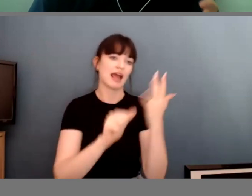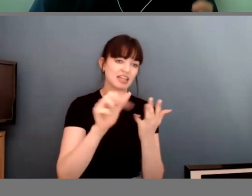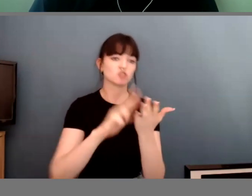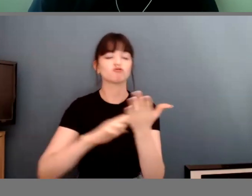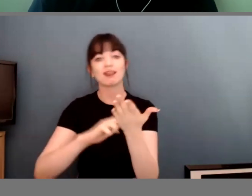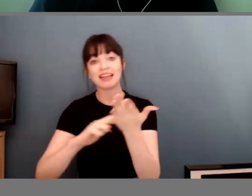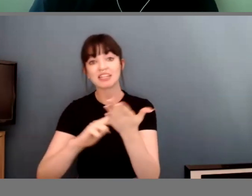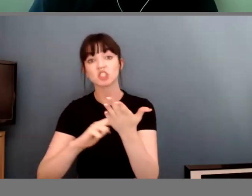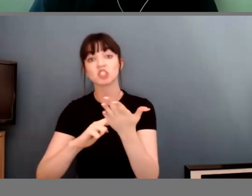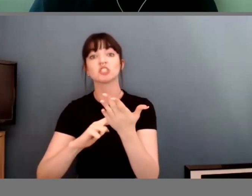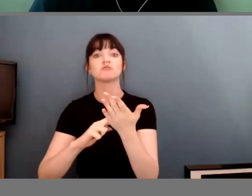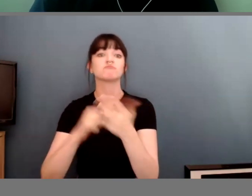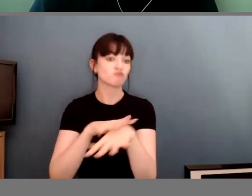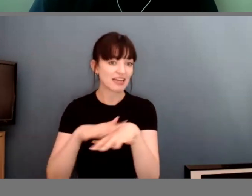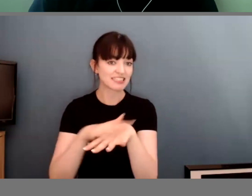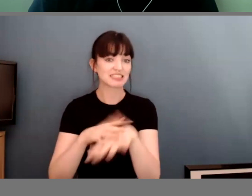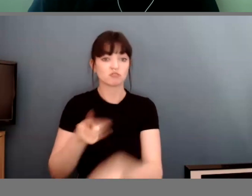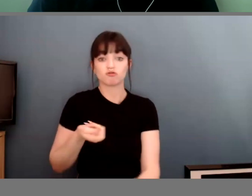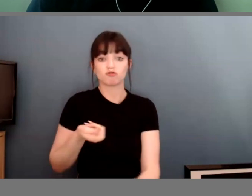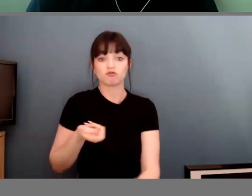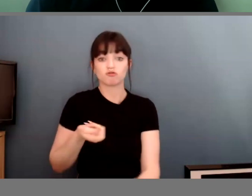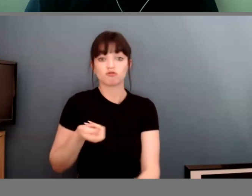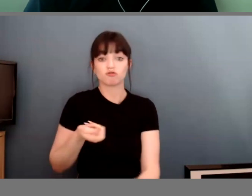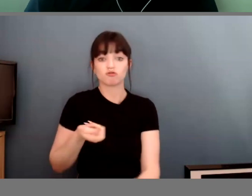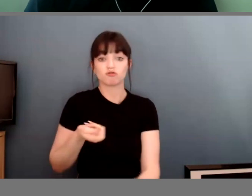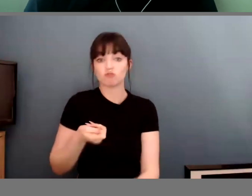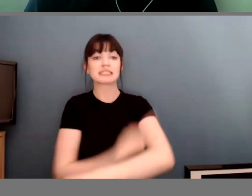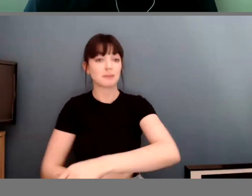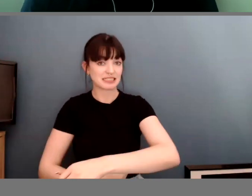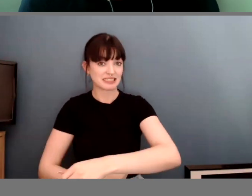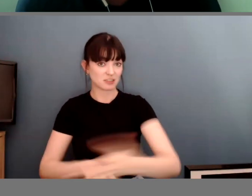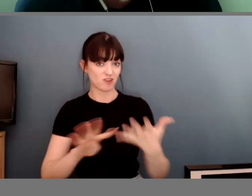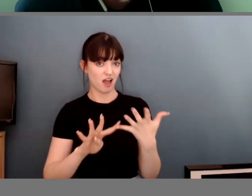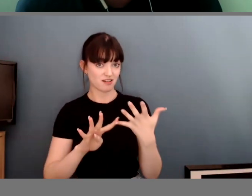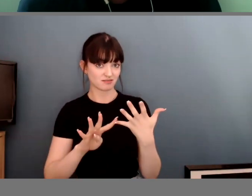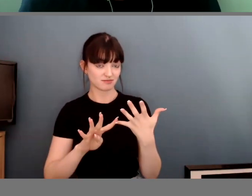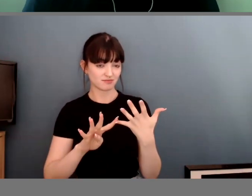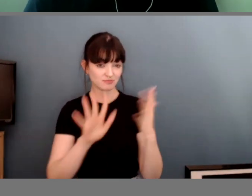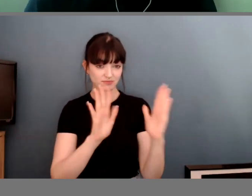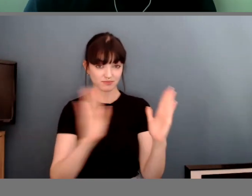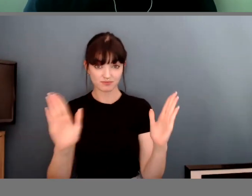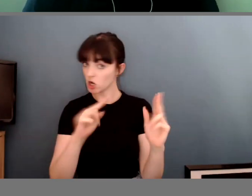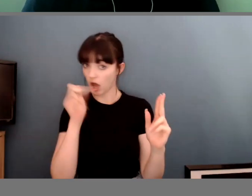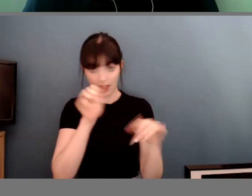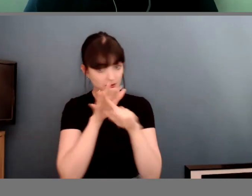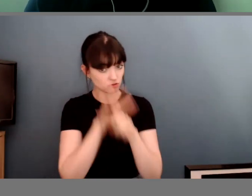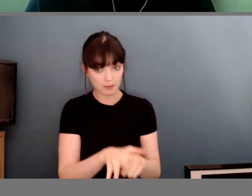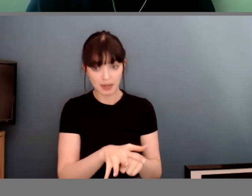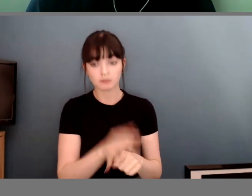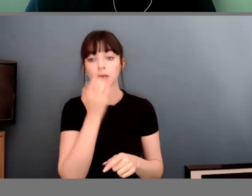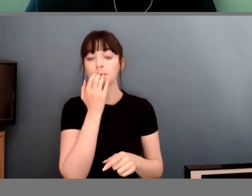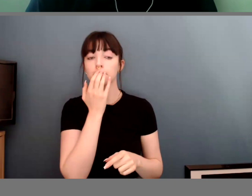the nine grounds for discrimination. And this act states that those selling goods or providing